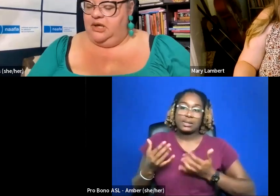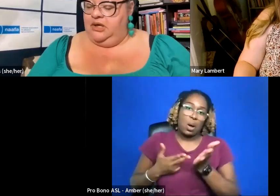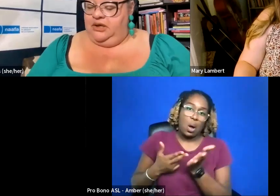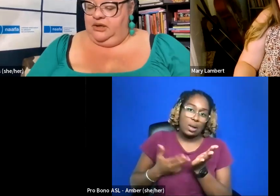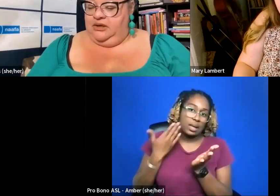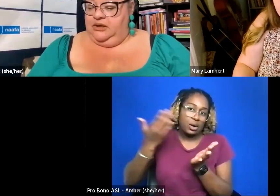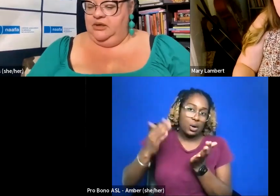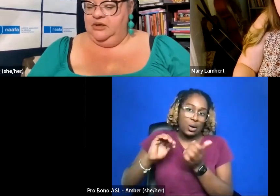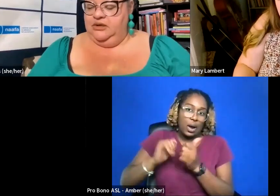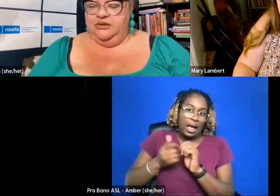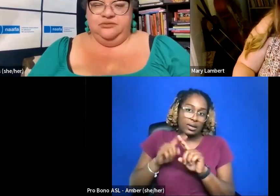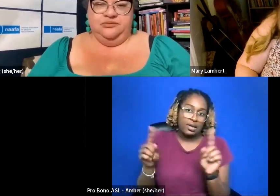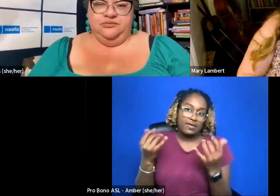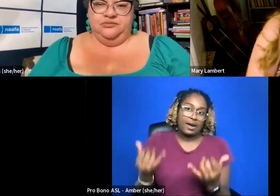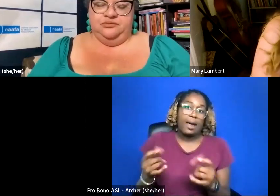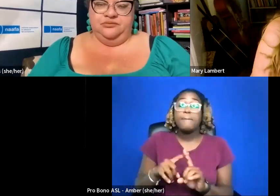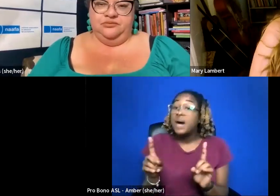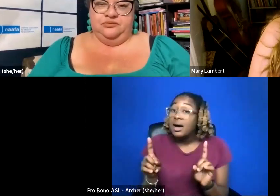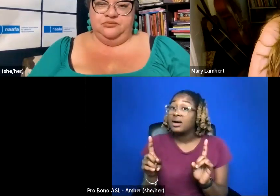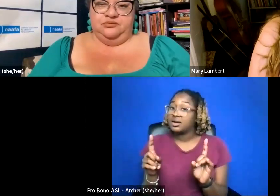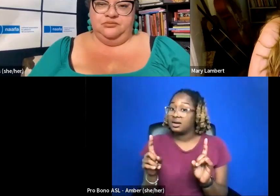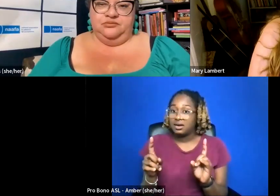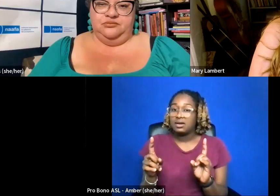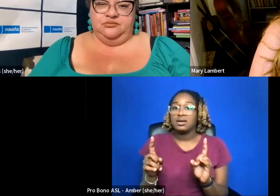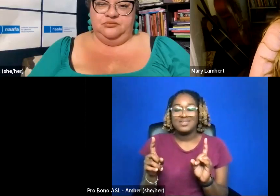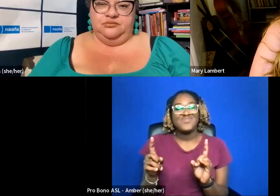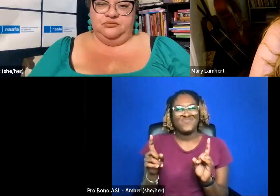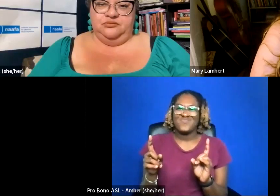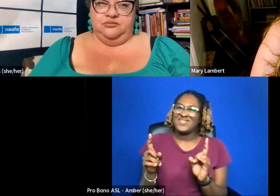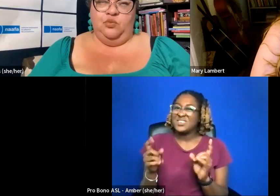But yeah, it was it was a it was it was tricky. It was kind of scary.